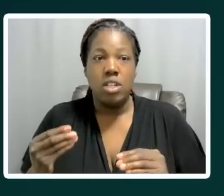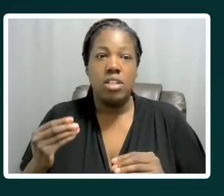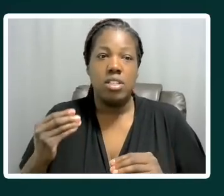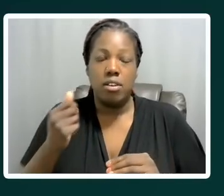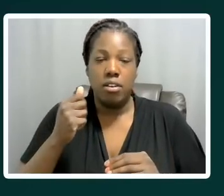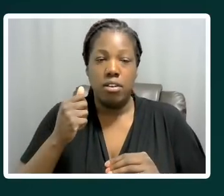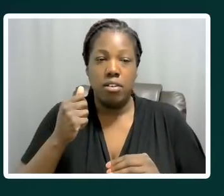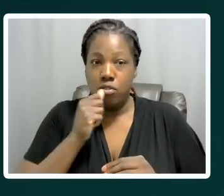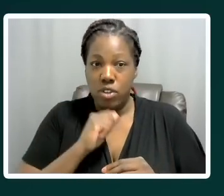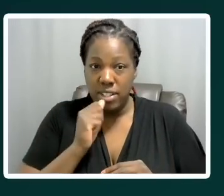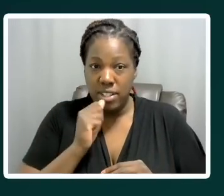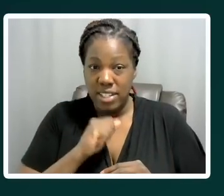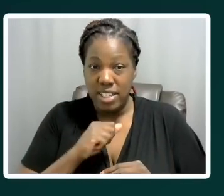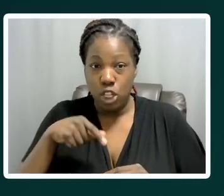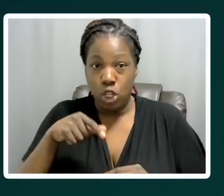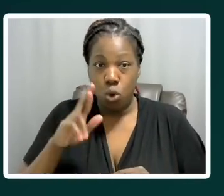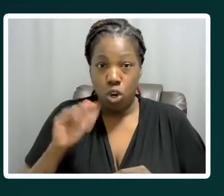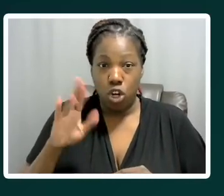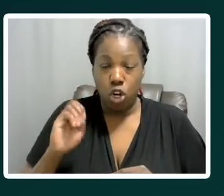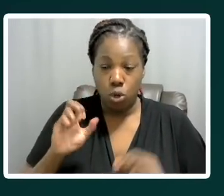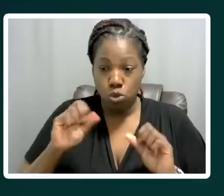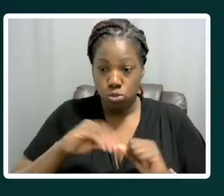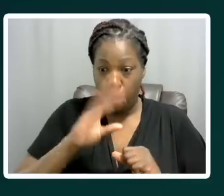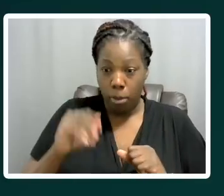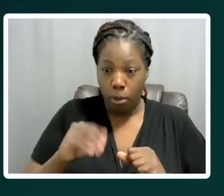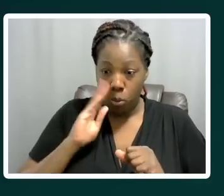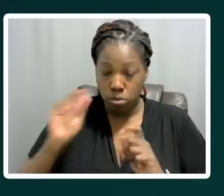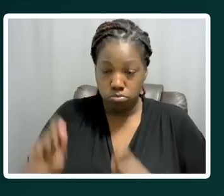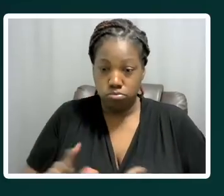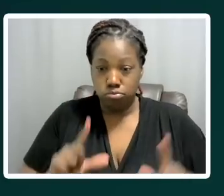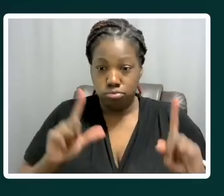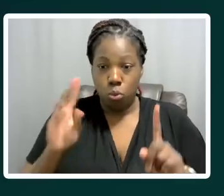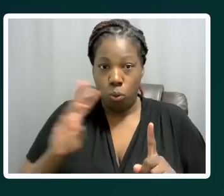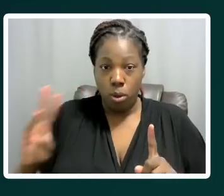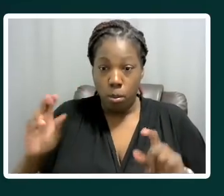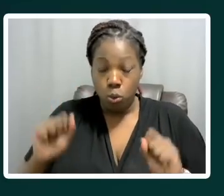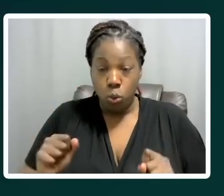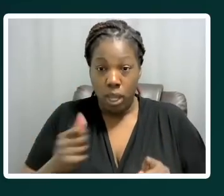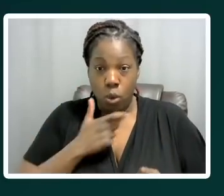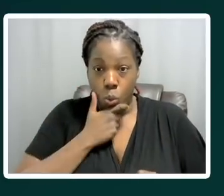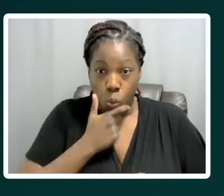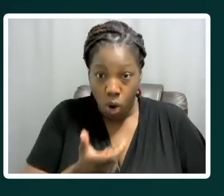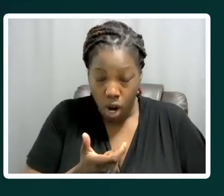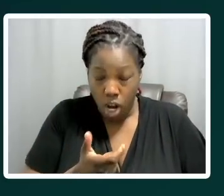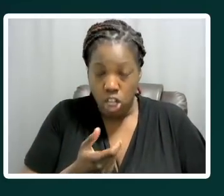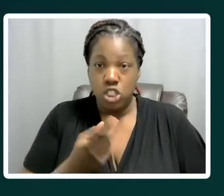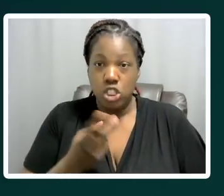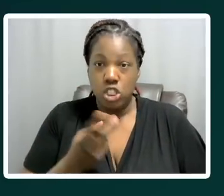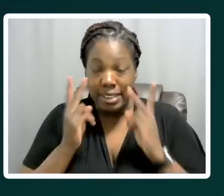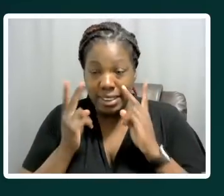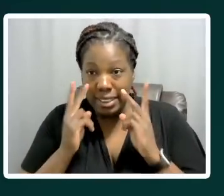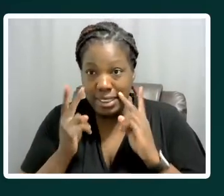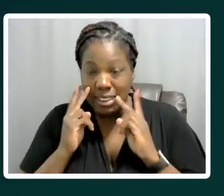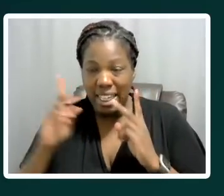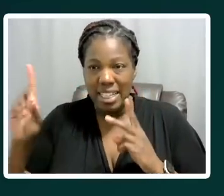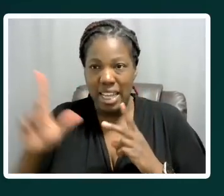our website where you're able to view, download, and watch the videos and e-books. The Stories of